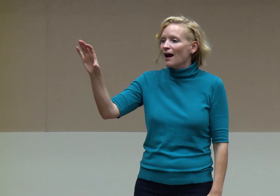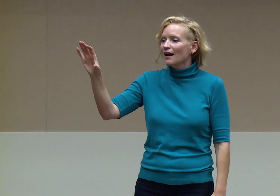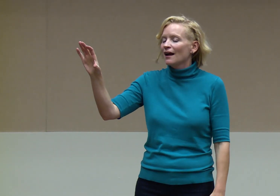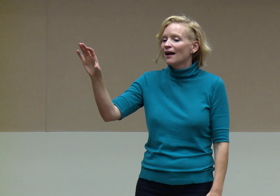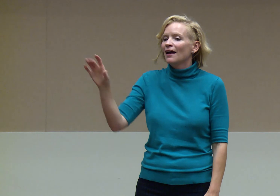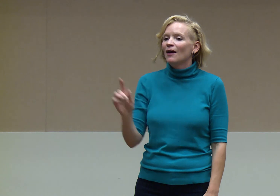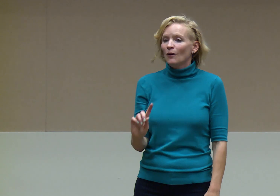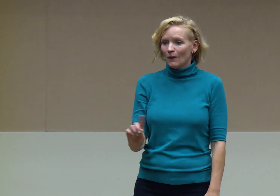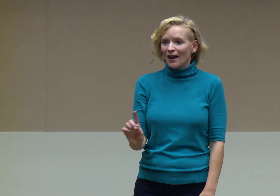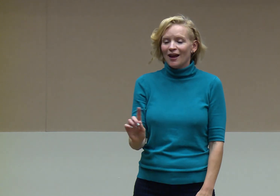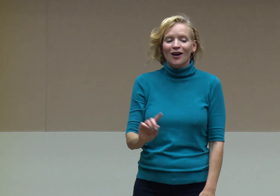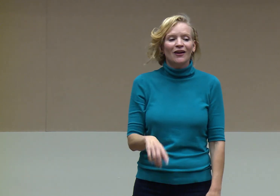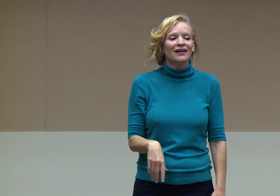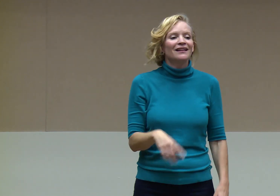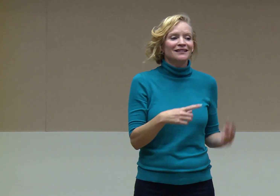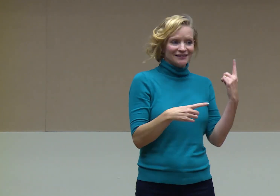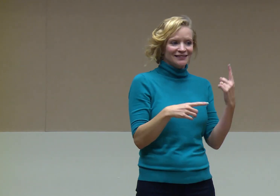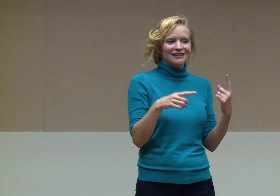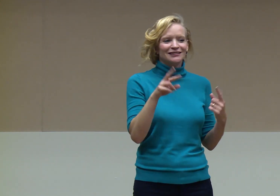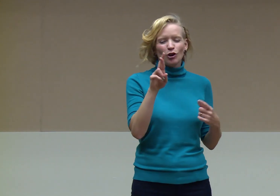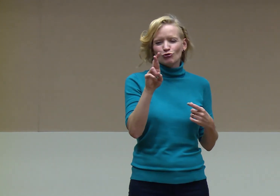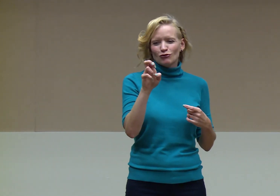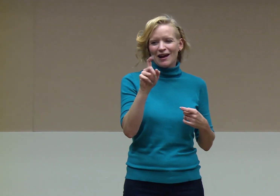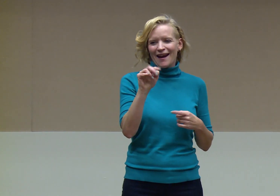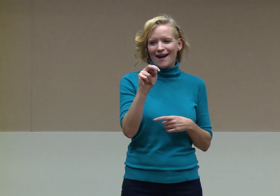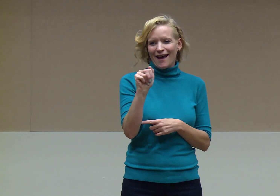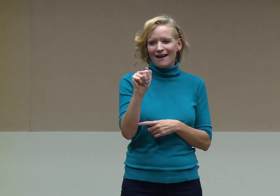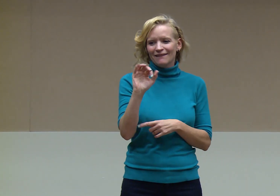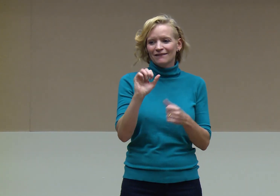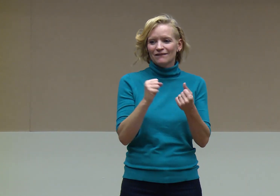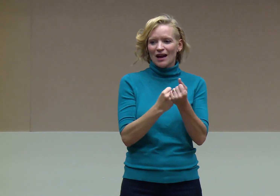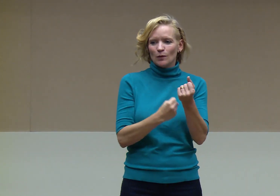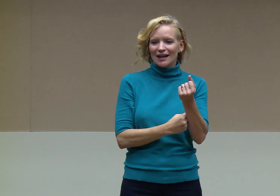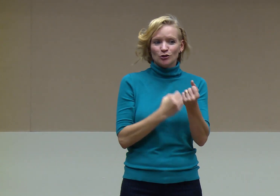Then for my post-doctoral fellowship,